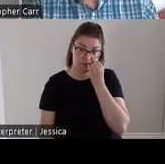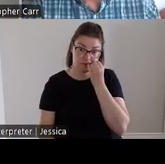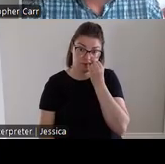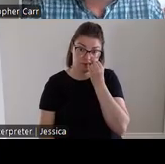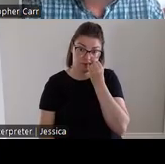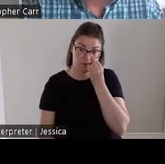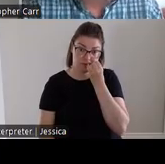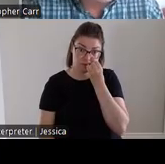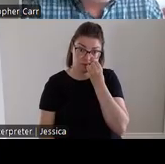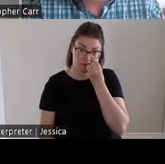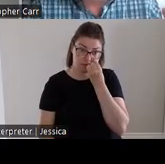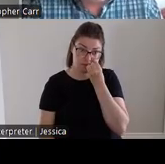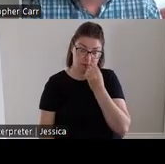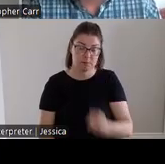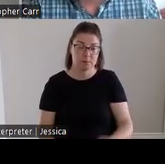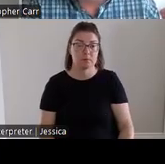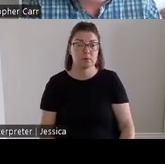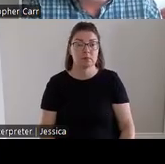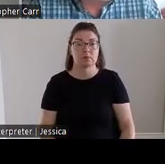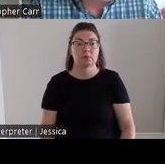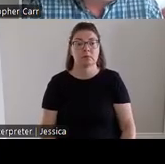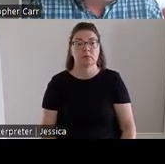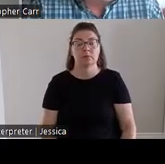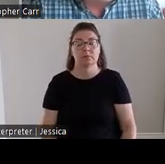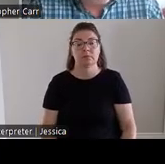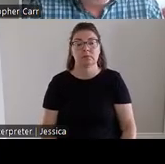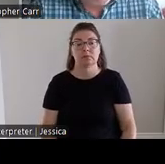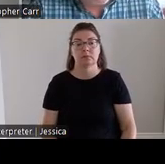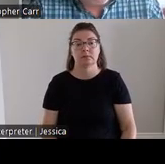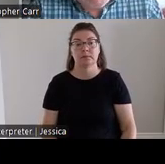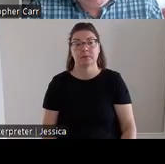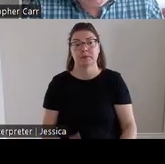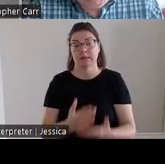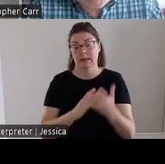Some of the changes proposed in CCM's discussion paper include adding subfields to describe